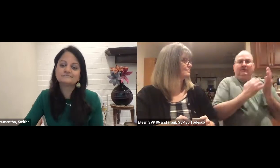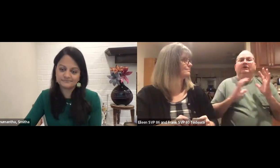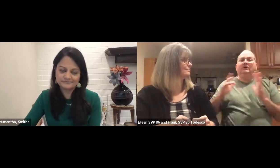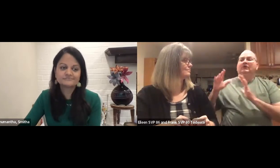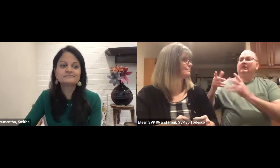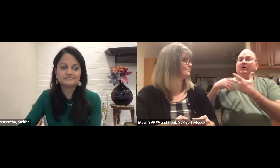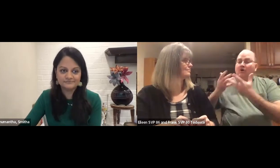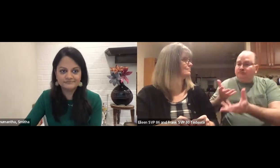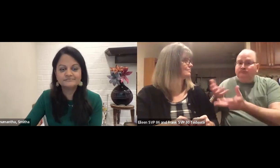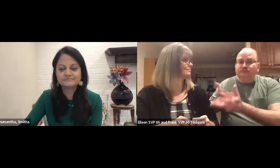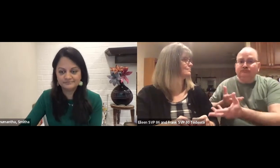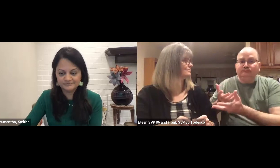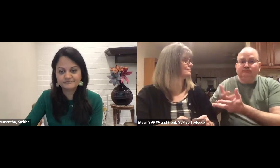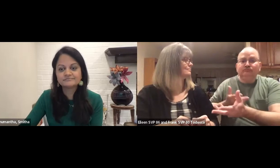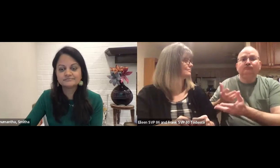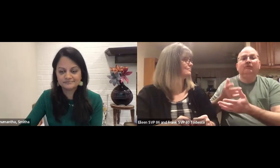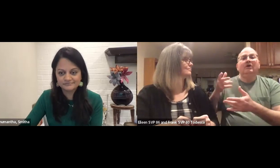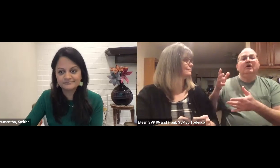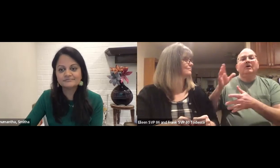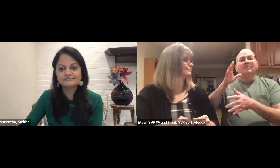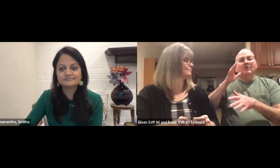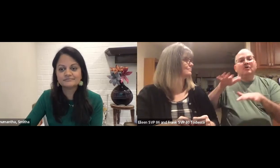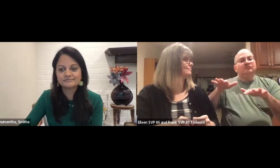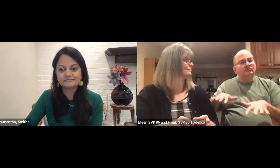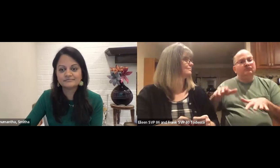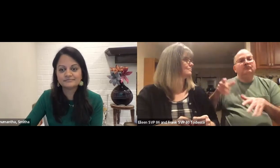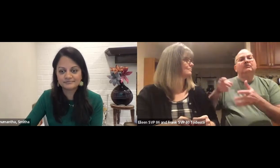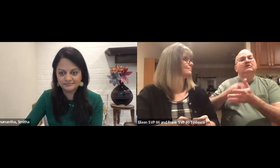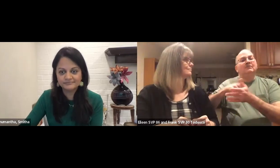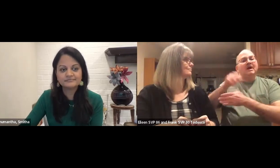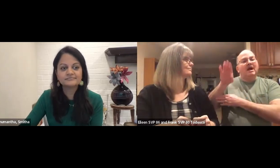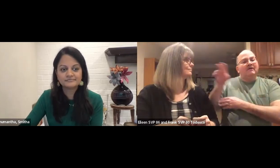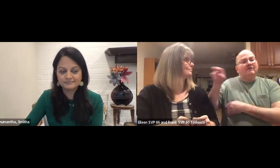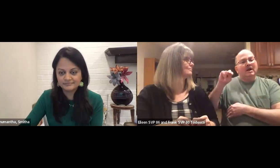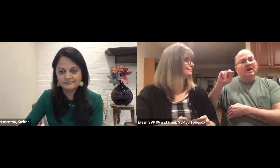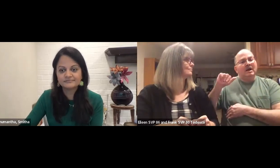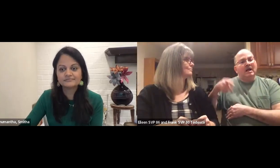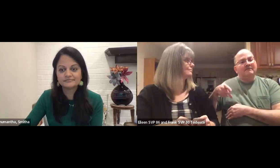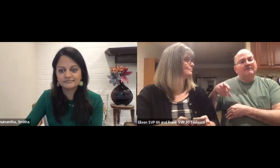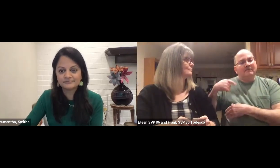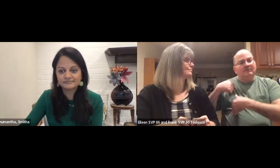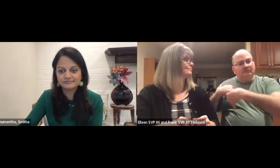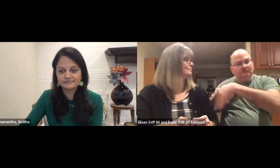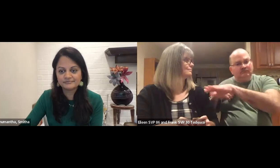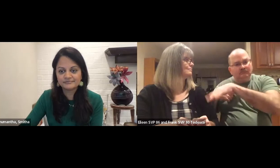Even going out grocery shopping has been a godsend, and then it gives me that patience to be able to be with Mom,